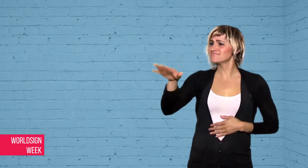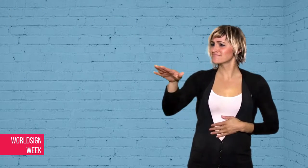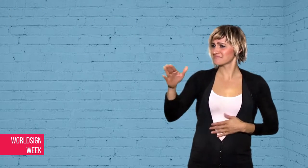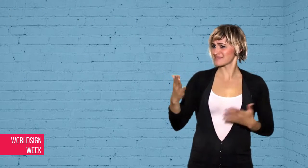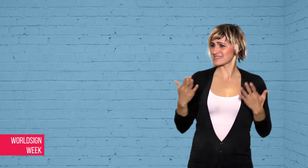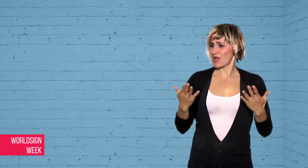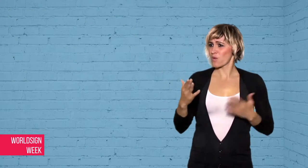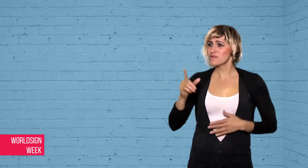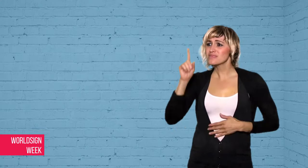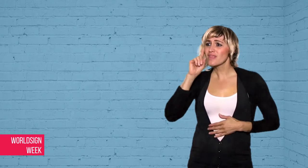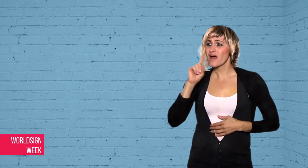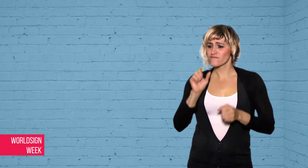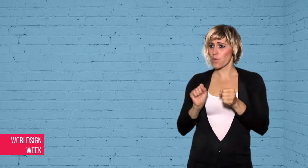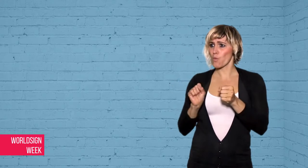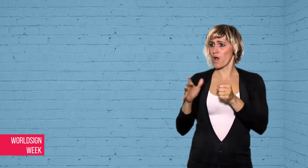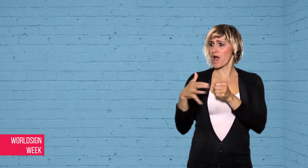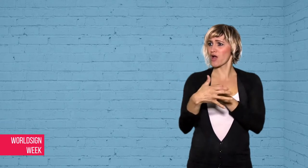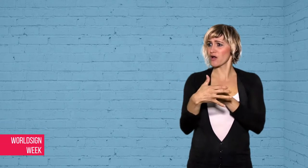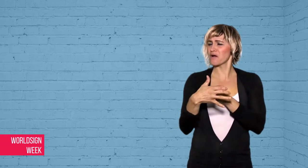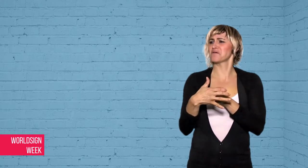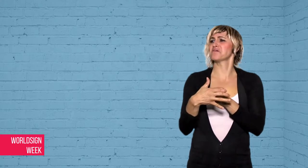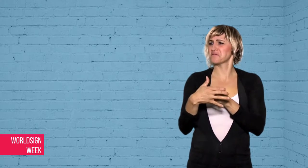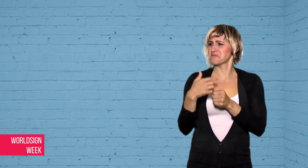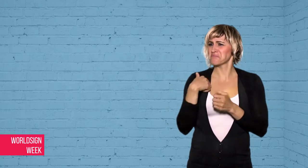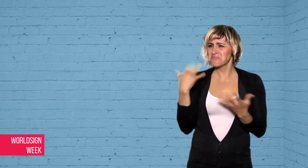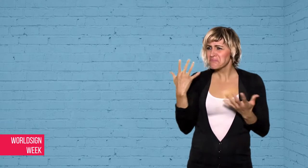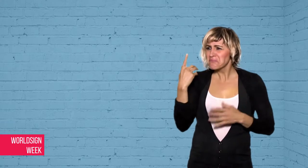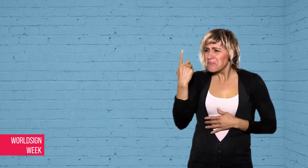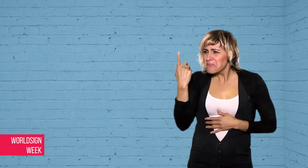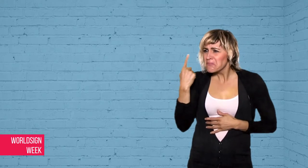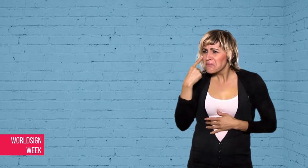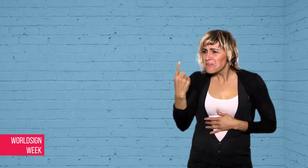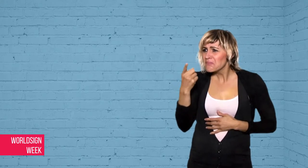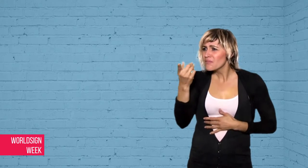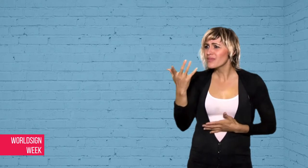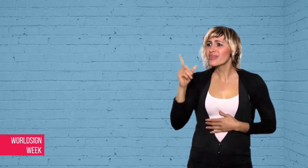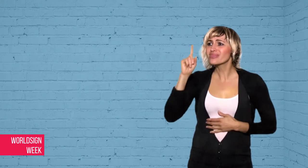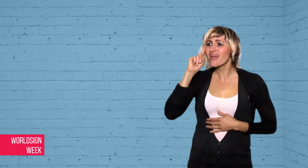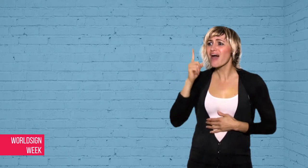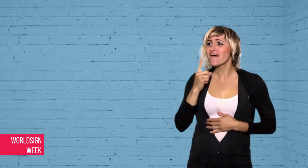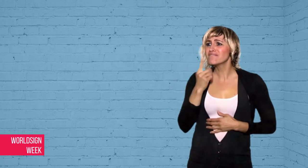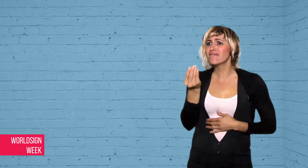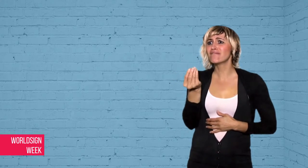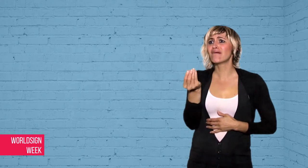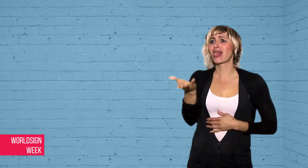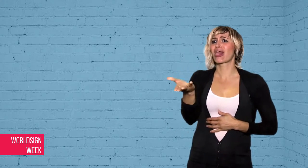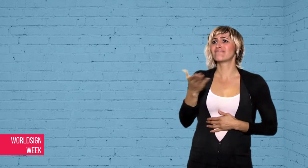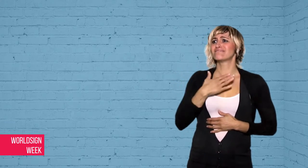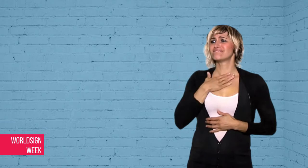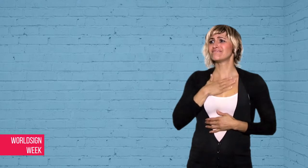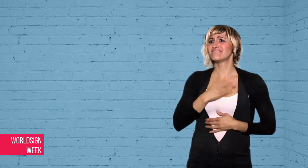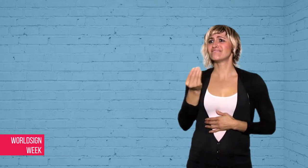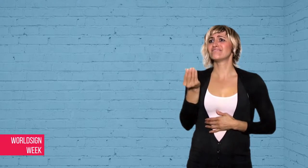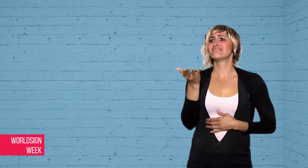Deaf News? I heard about Deaf beggars? What’s going on?